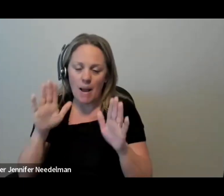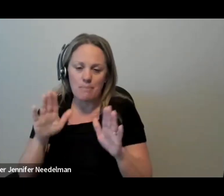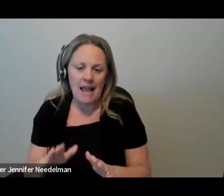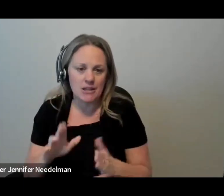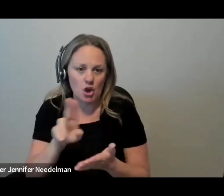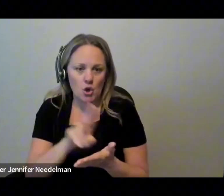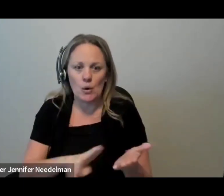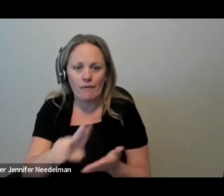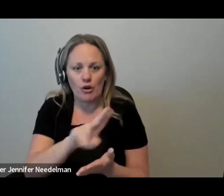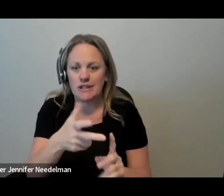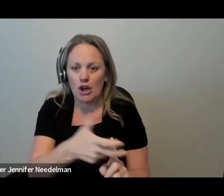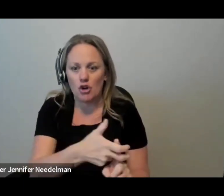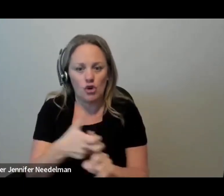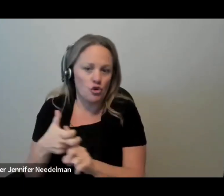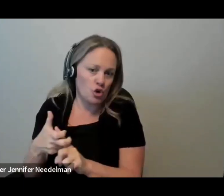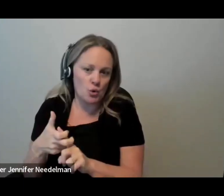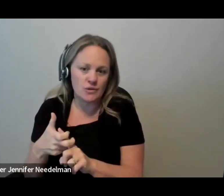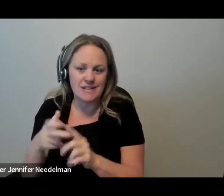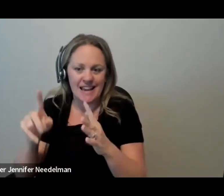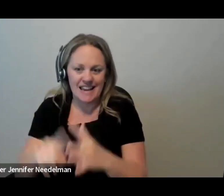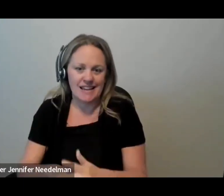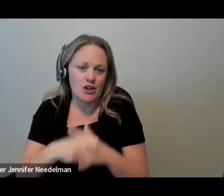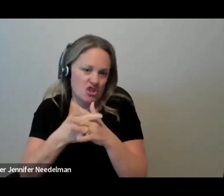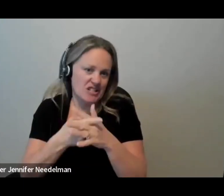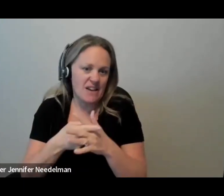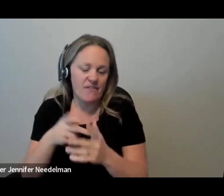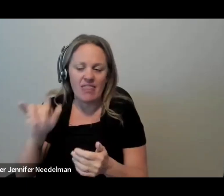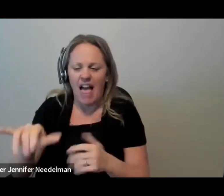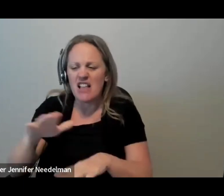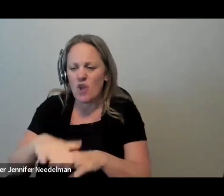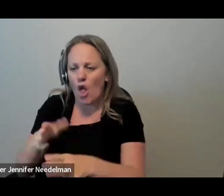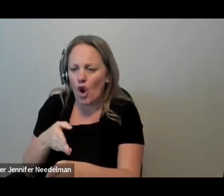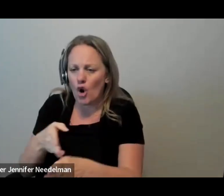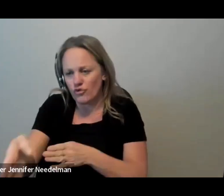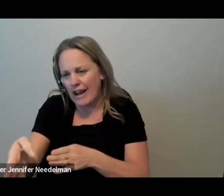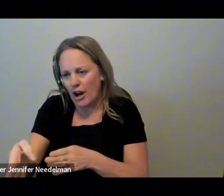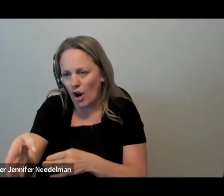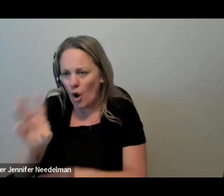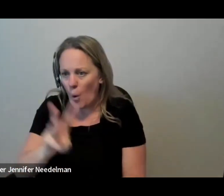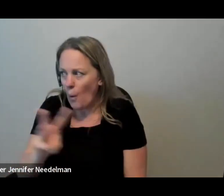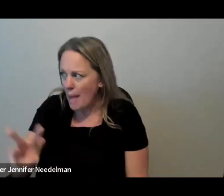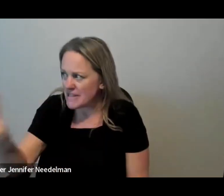and you can find all of that on our careers website for professionals that have been doing this work